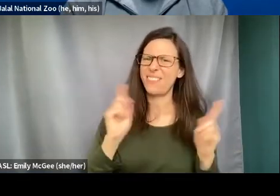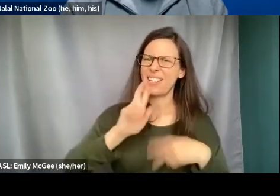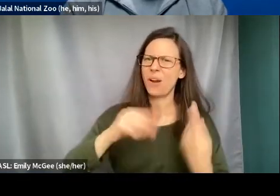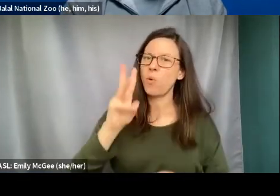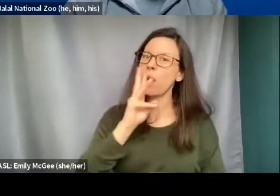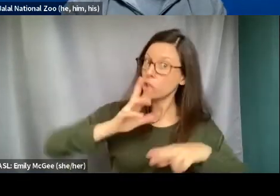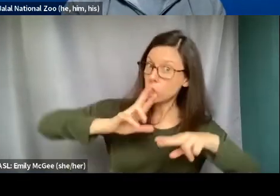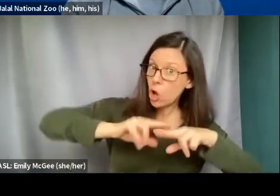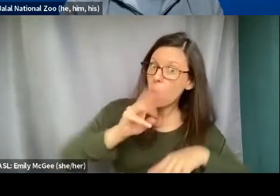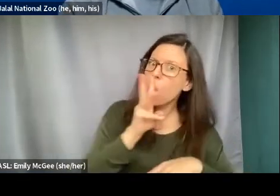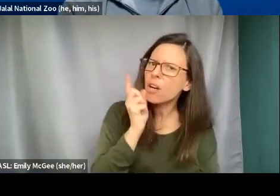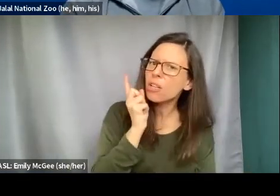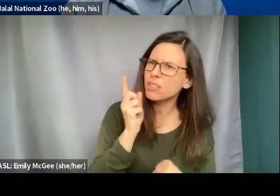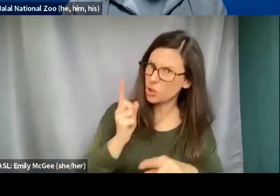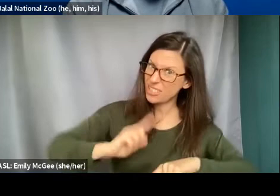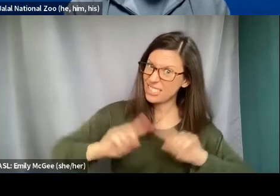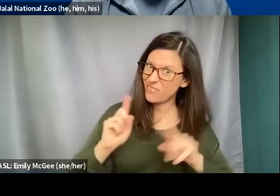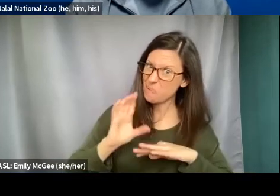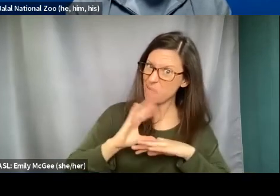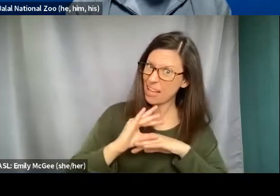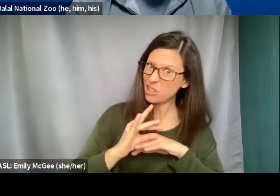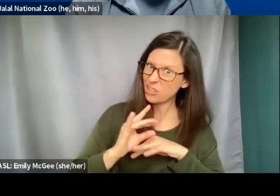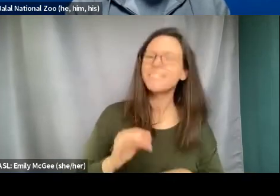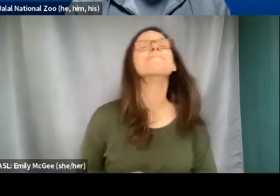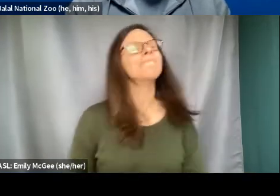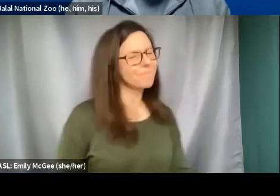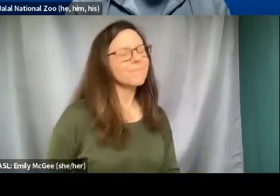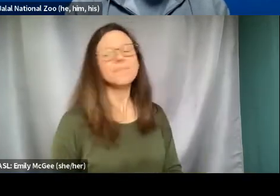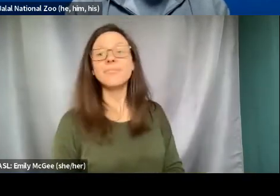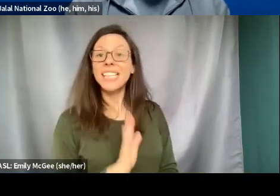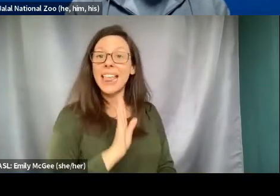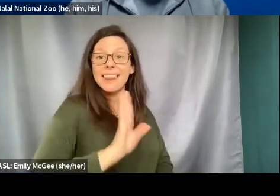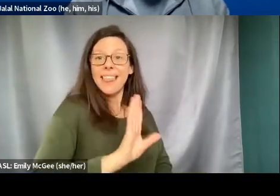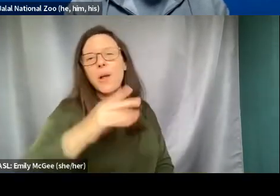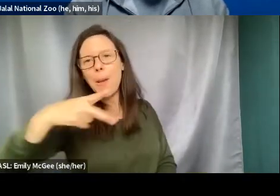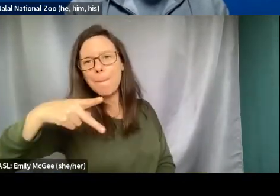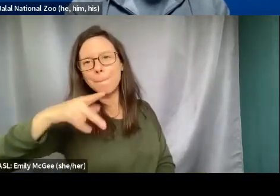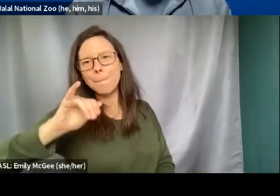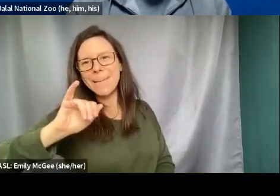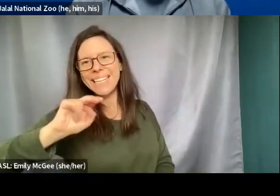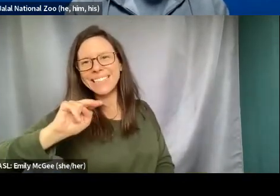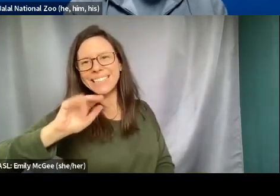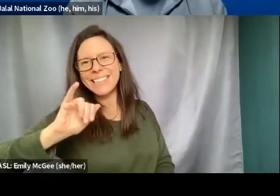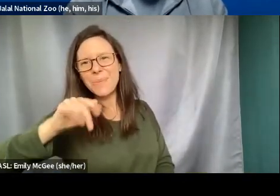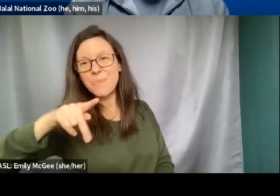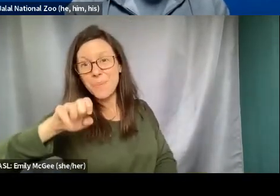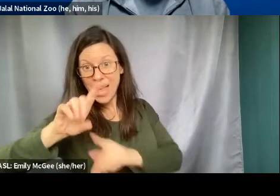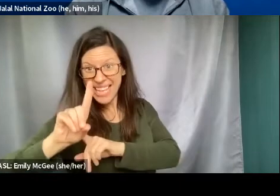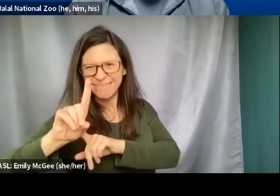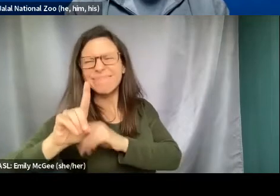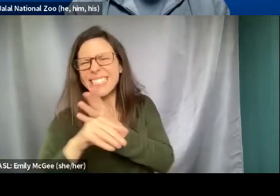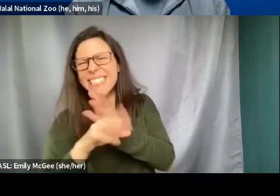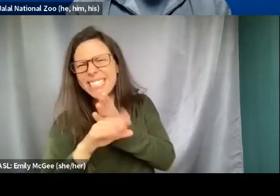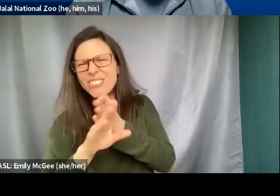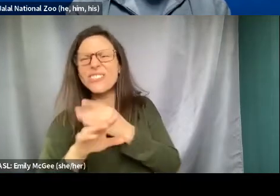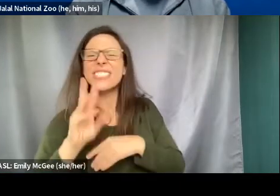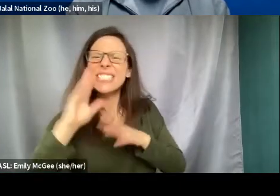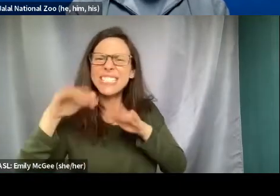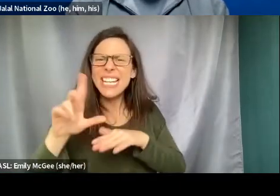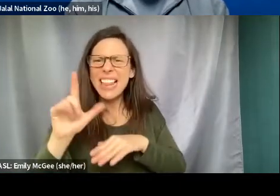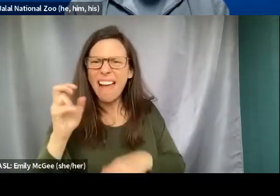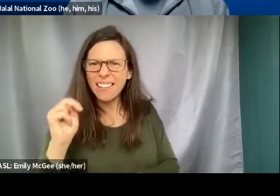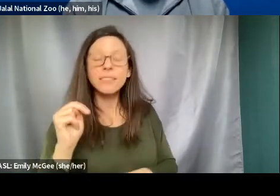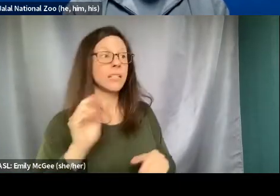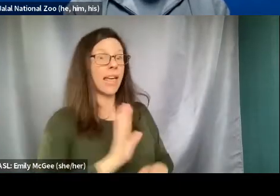Jalal: The... over at this, at the pinniped pools we use more of a chemical treated system uh